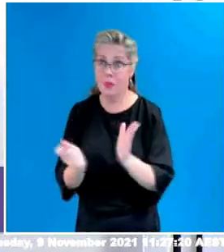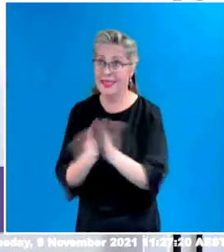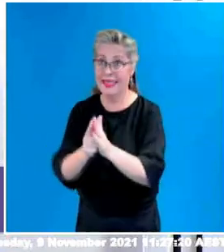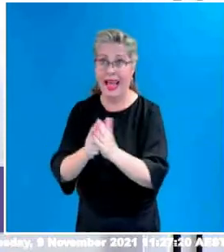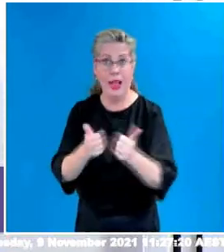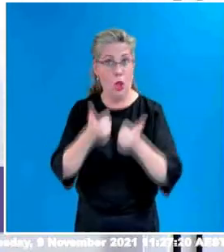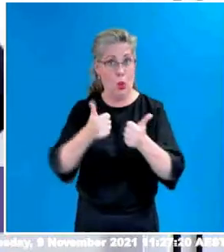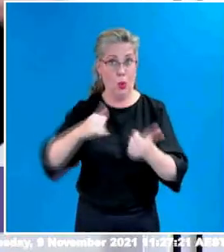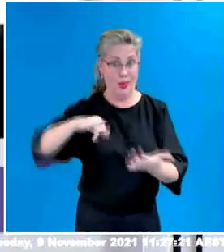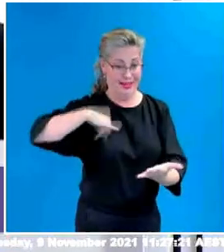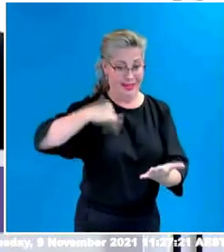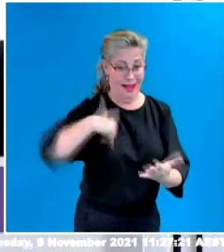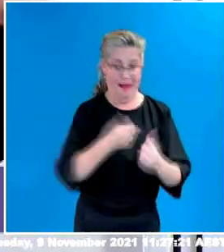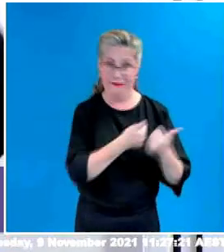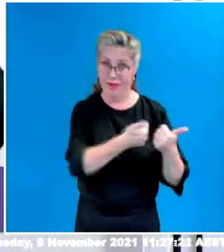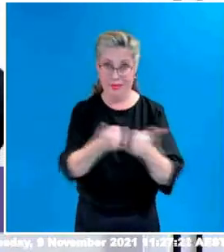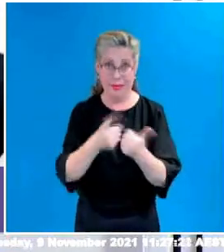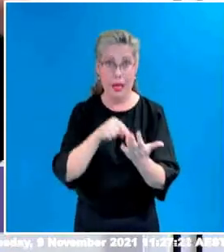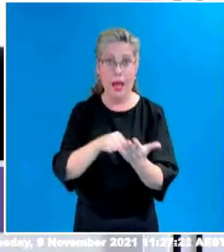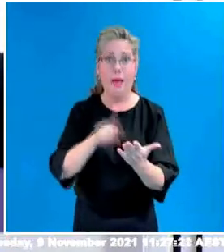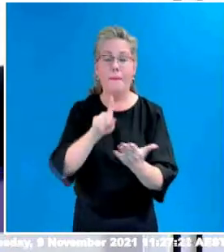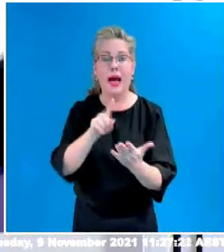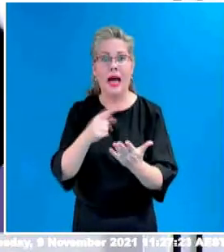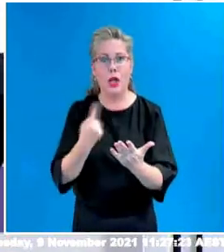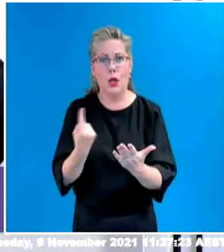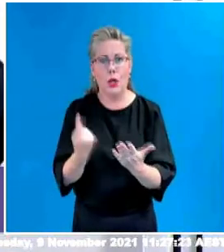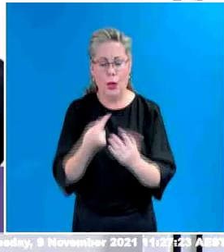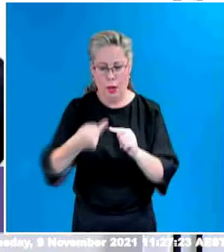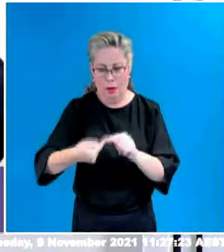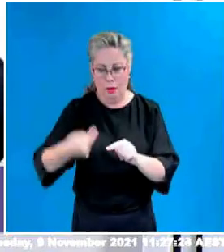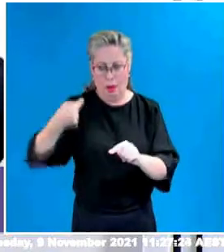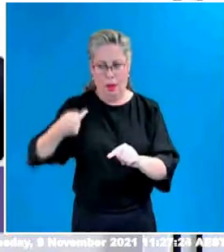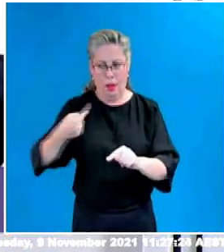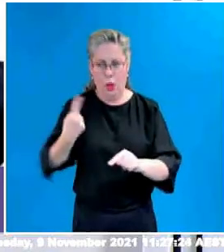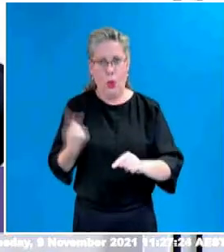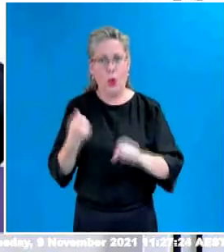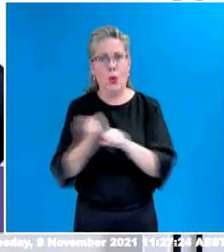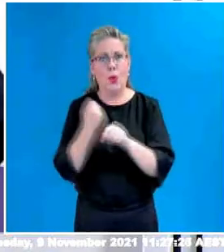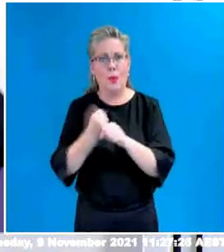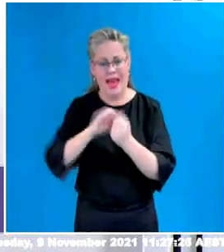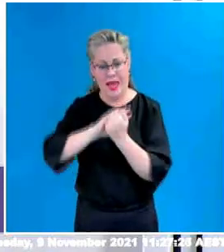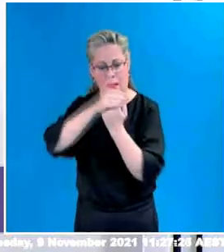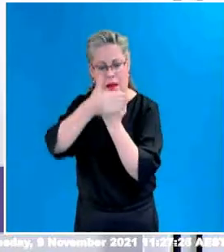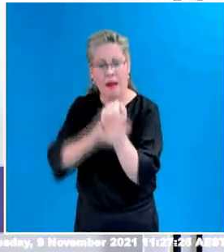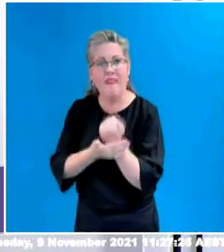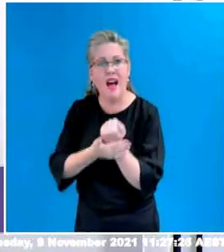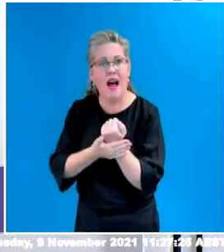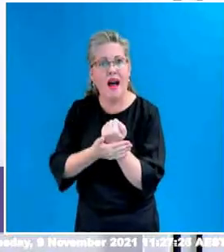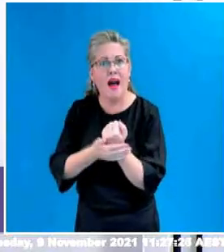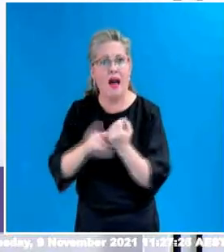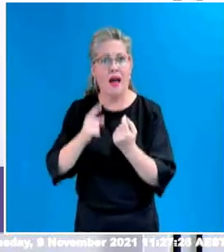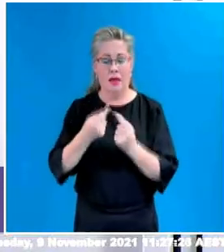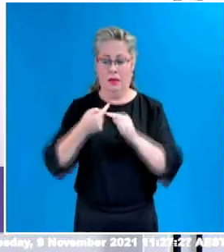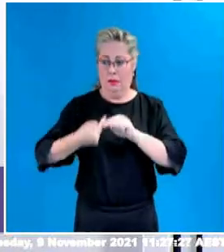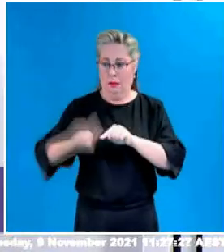So is there slavery in that supply chain? Is that what we are looking at in modern slavery?